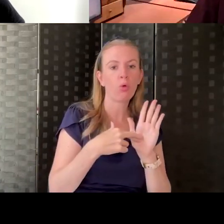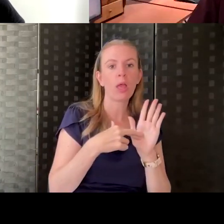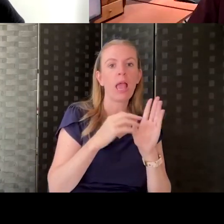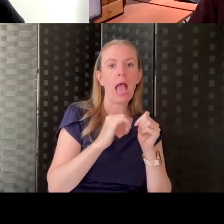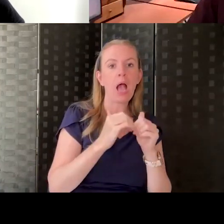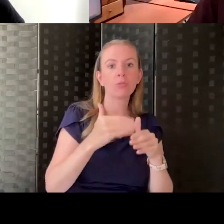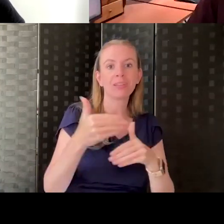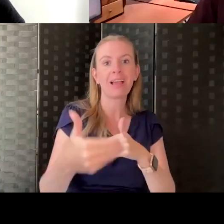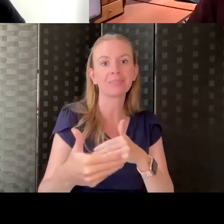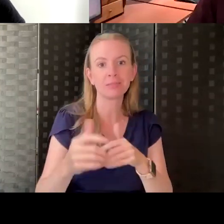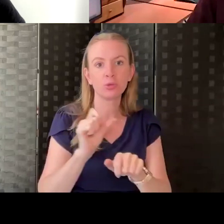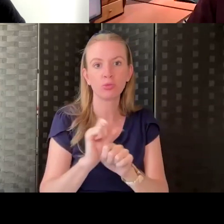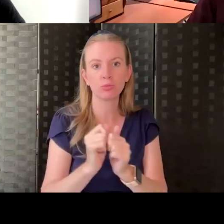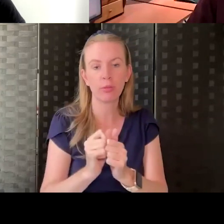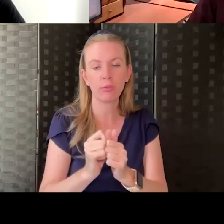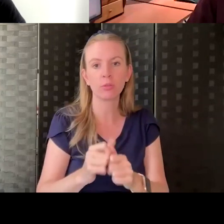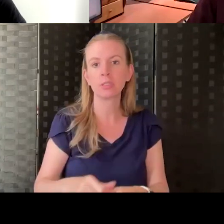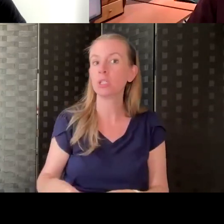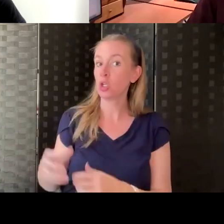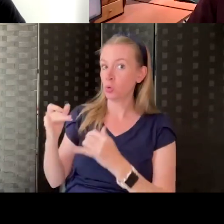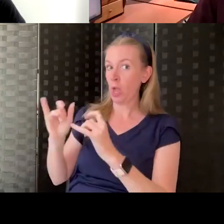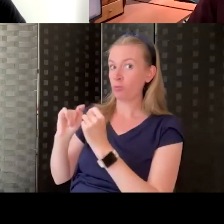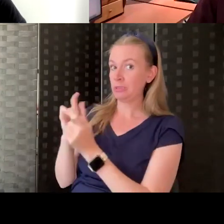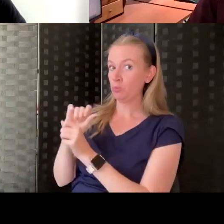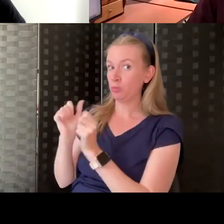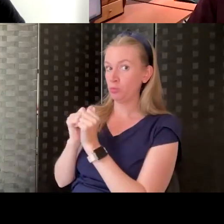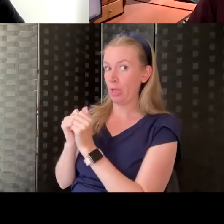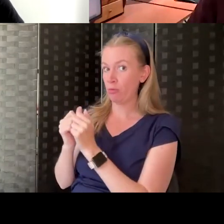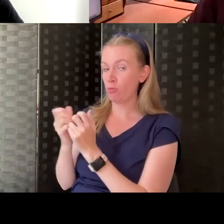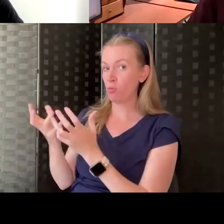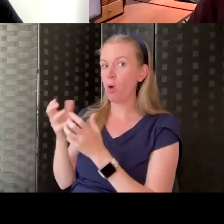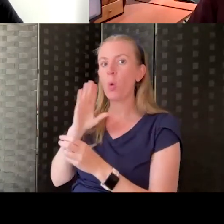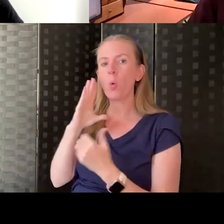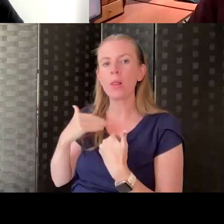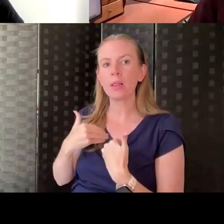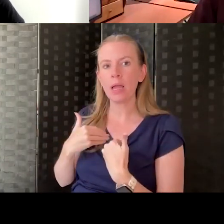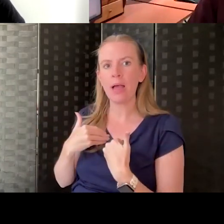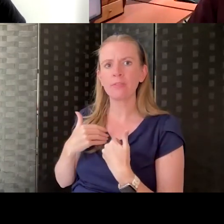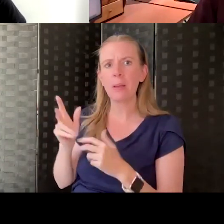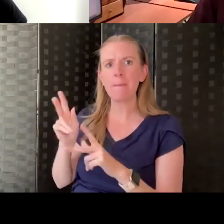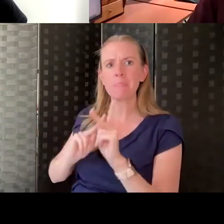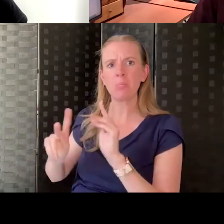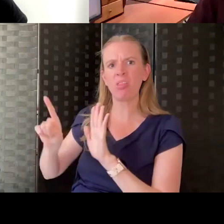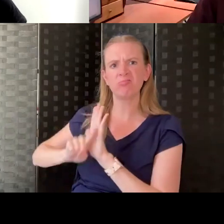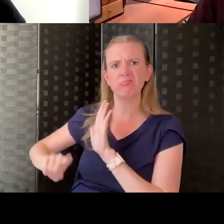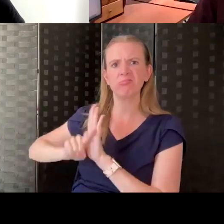Now you want these teams to work together. You will have naysayers, you will. Even